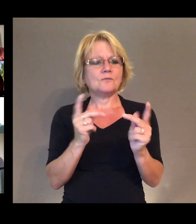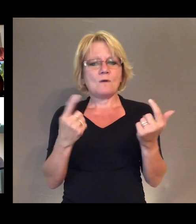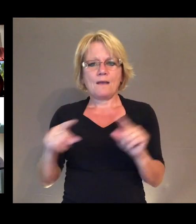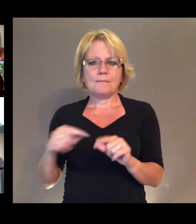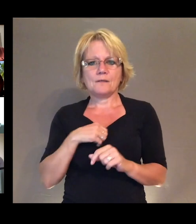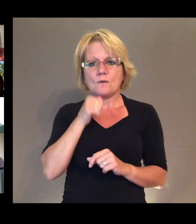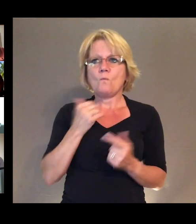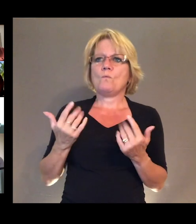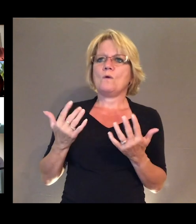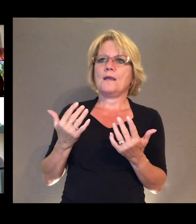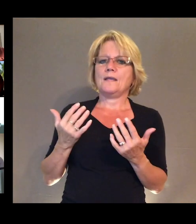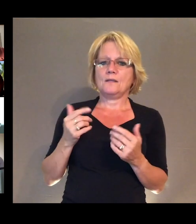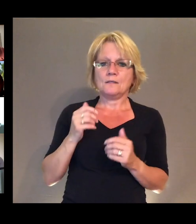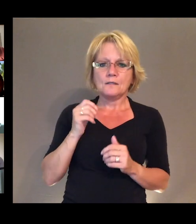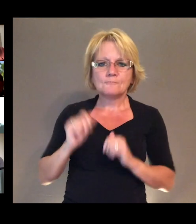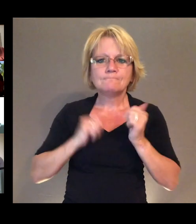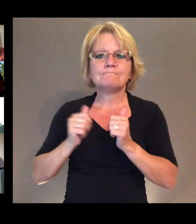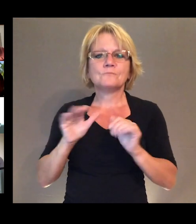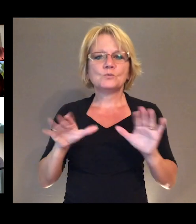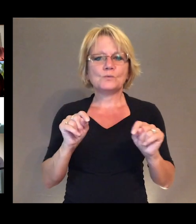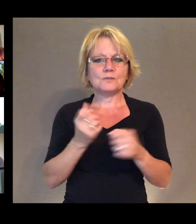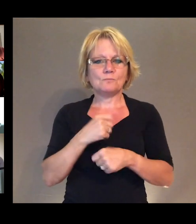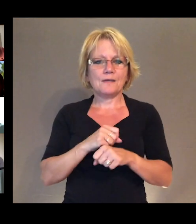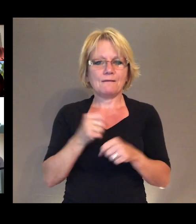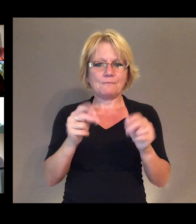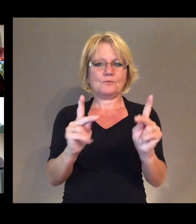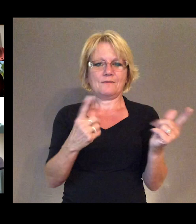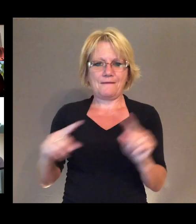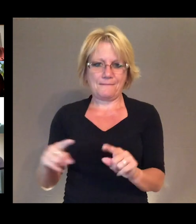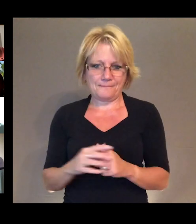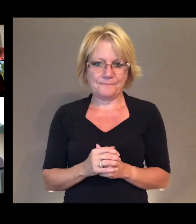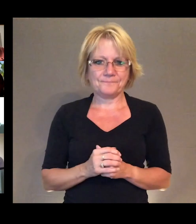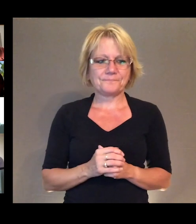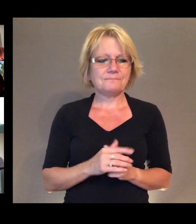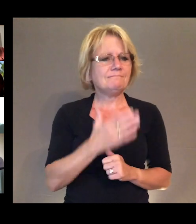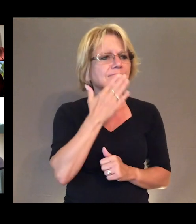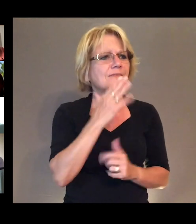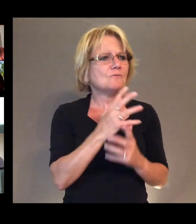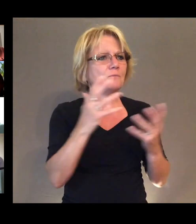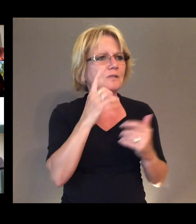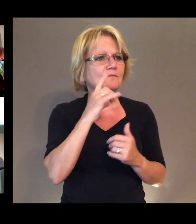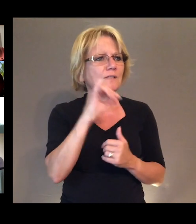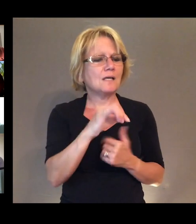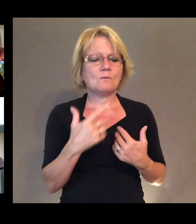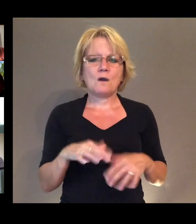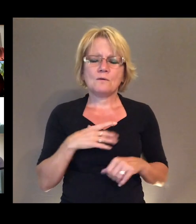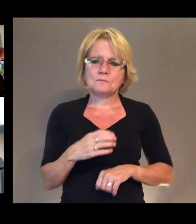You have to make those opportunities. Thank you so much for that. It's really powerful and relationship building,